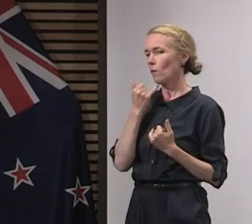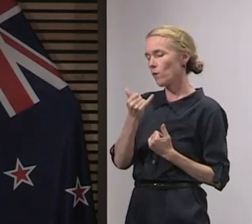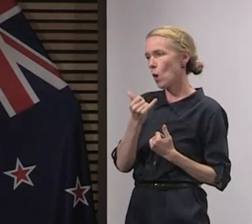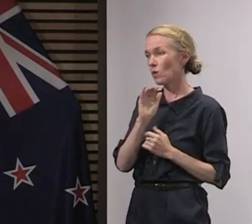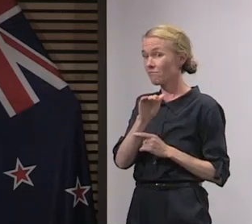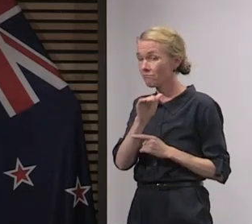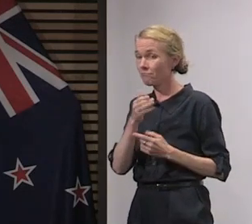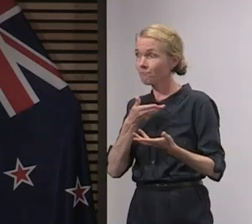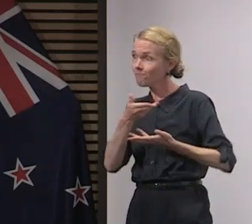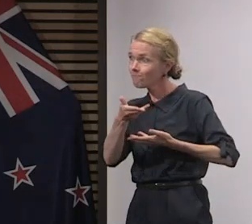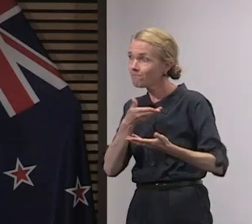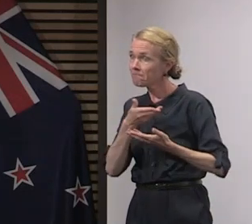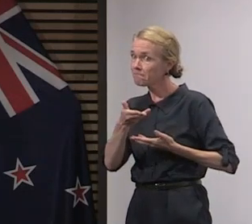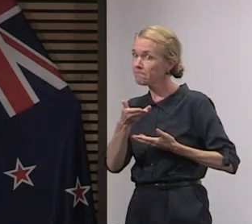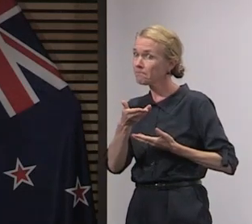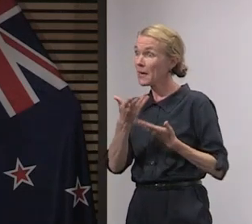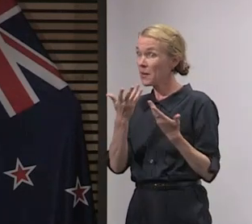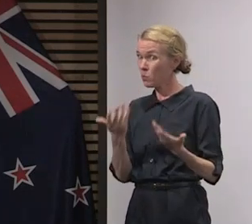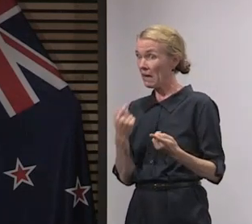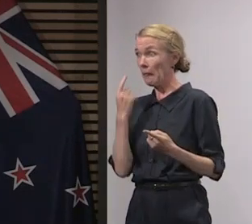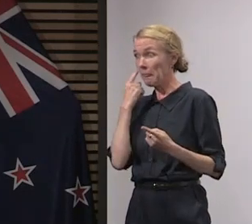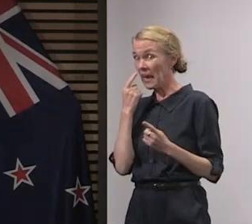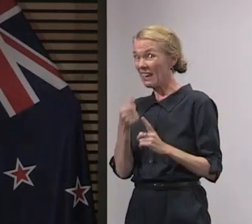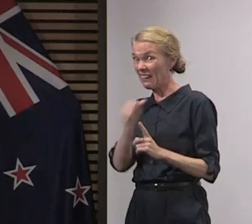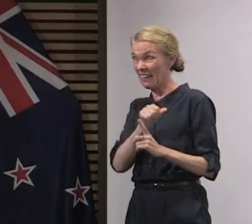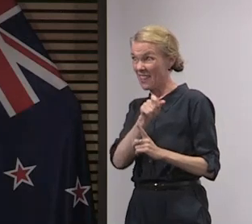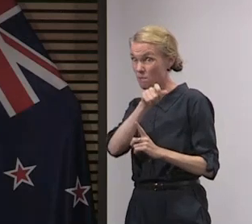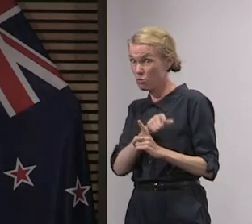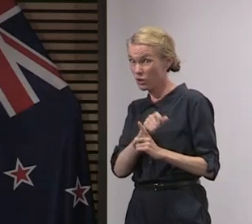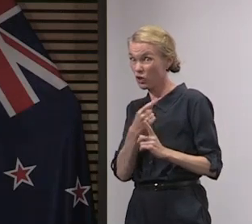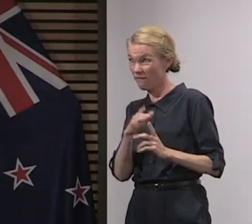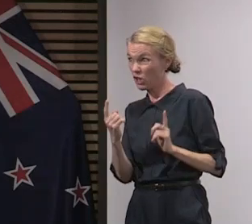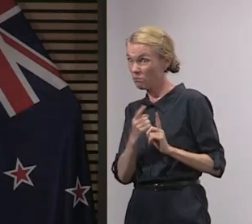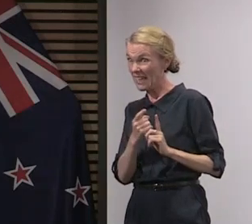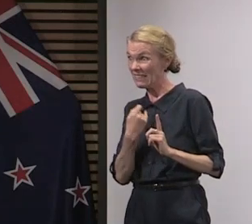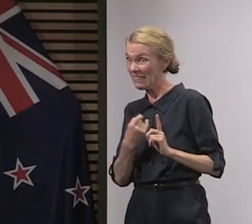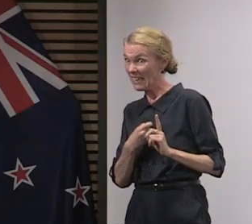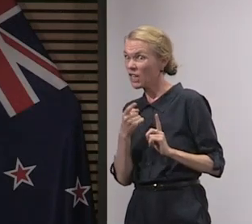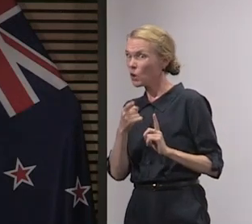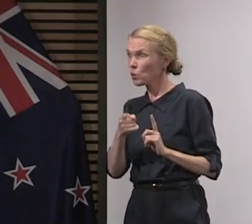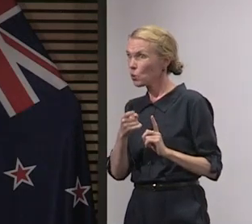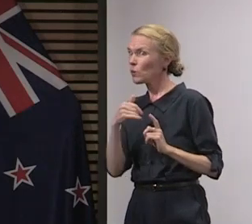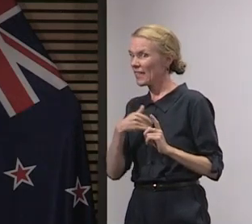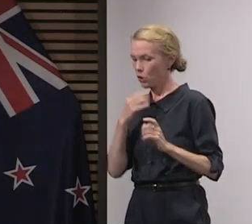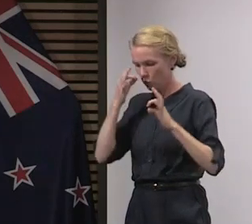that human-to-human contact, the phone call, emails but in particular phone calls to talk with people about what the